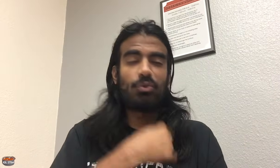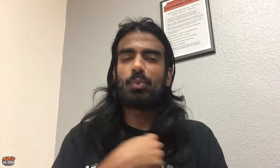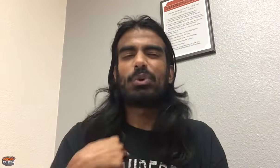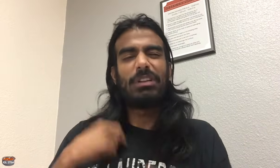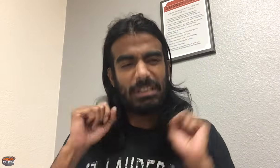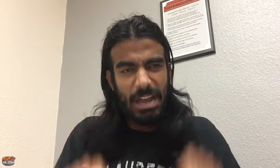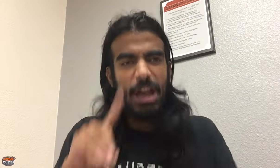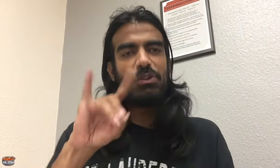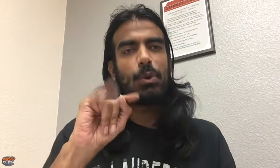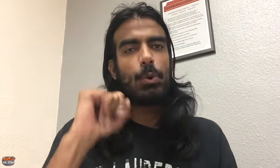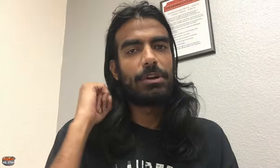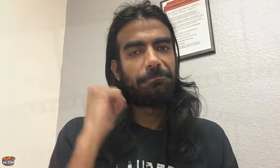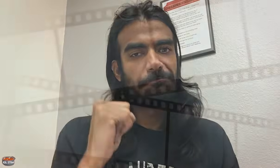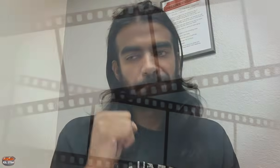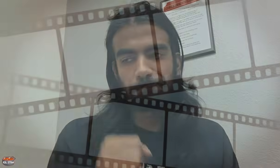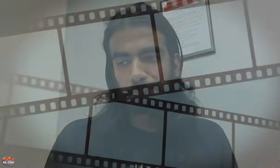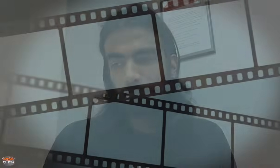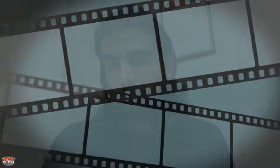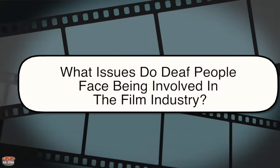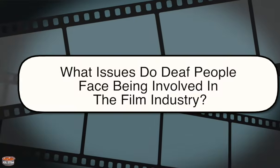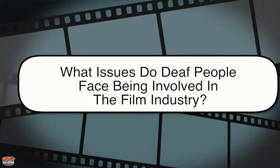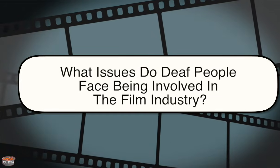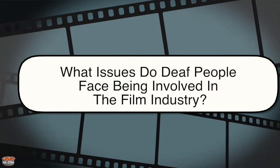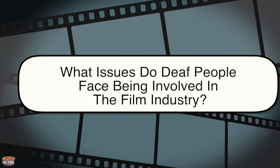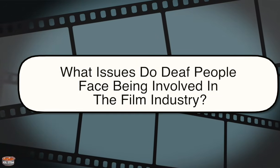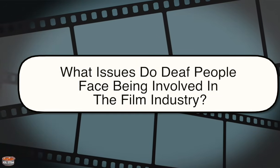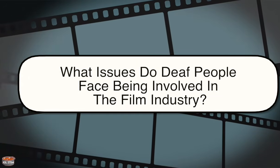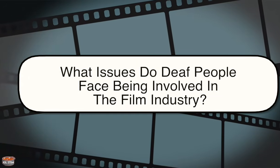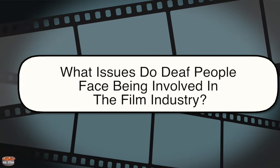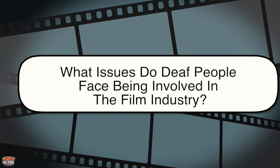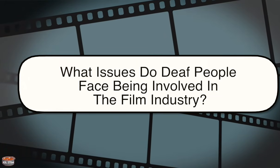We definitely are showing the future we can do it.